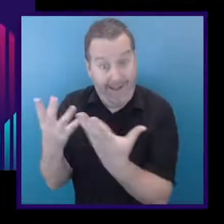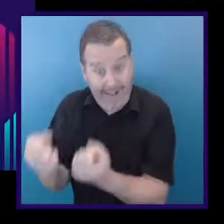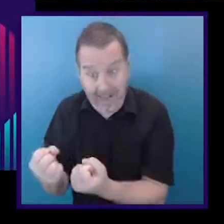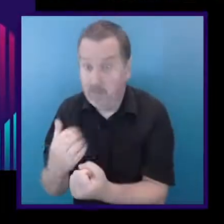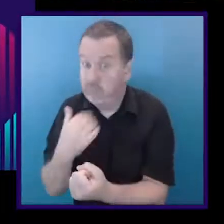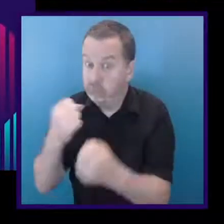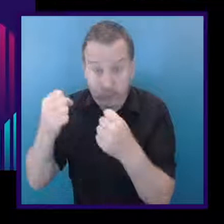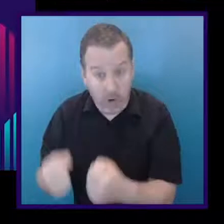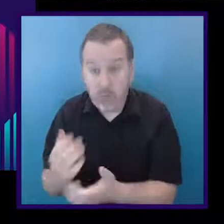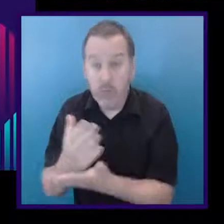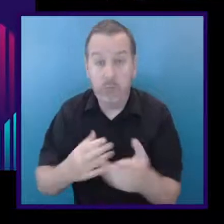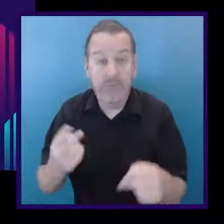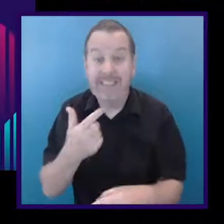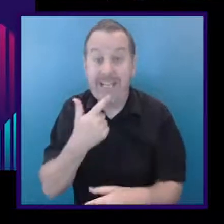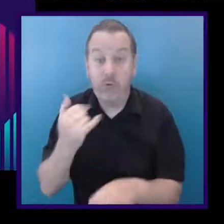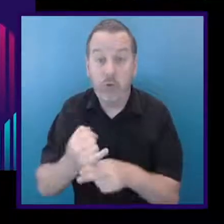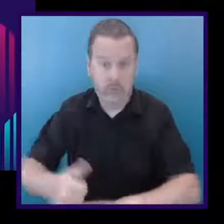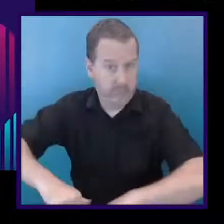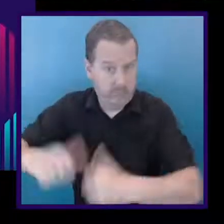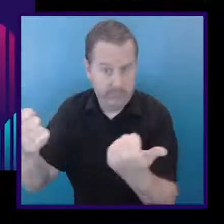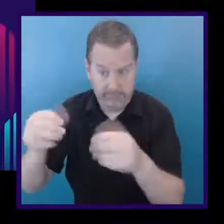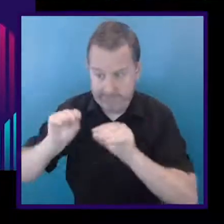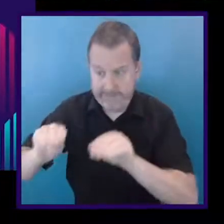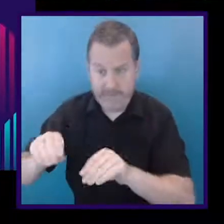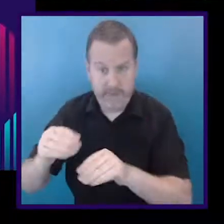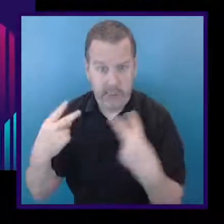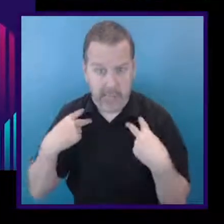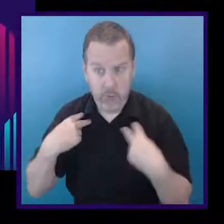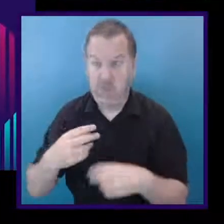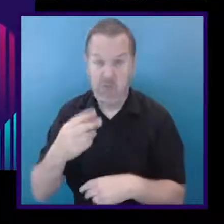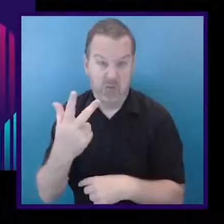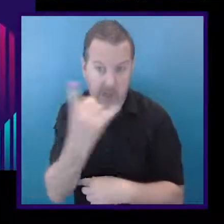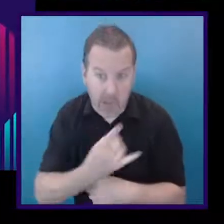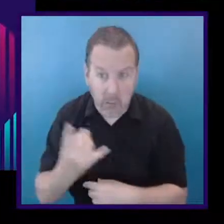are doing a really good job of teaching three to four hours per week, for example, but what